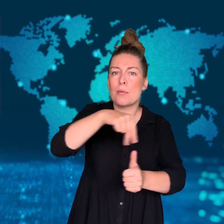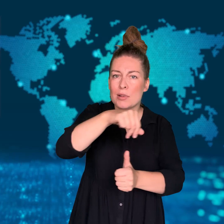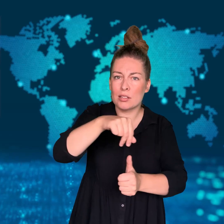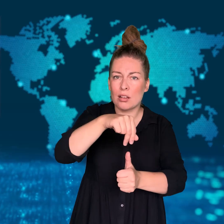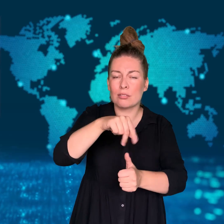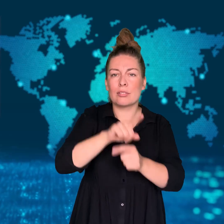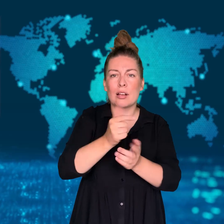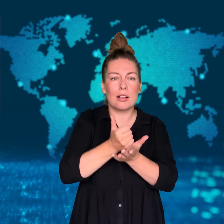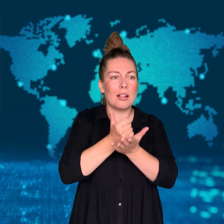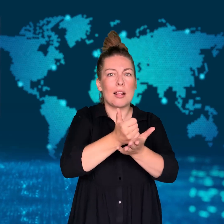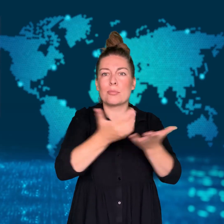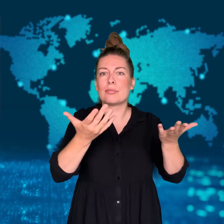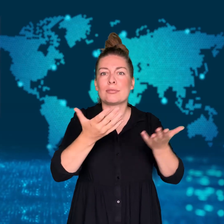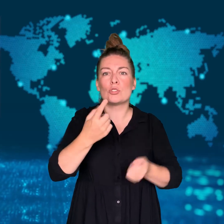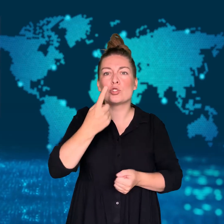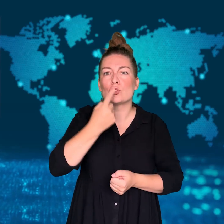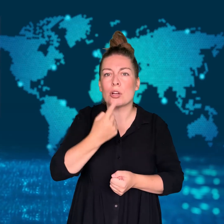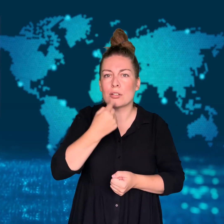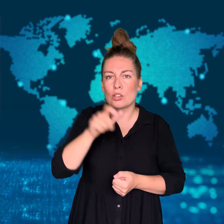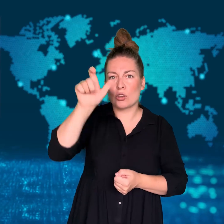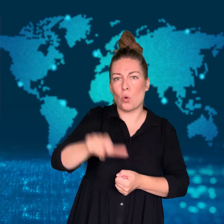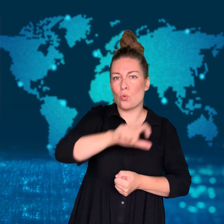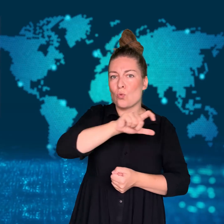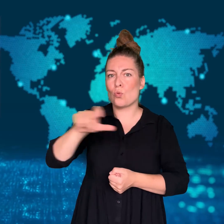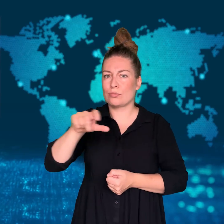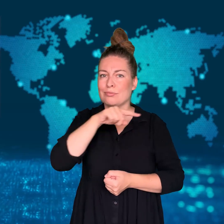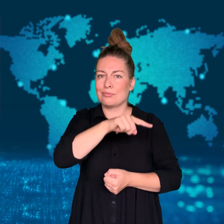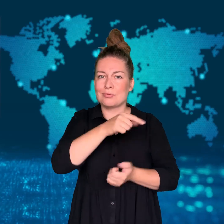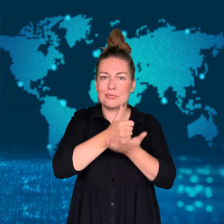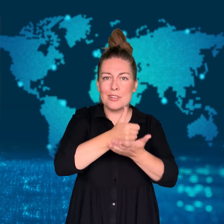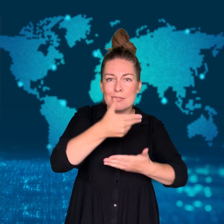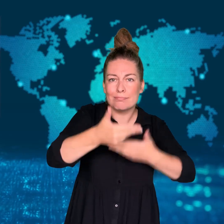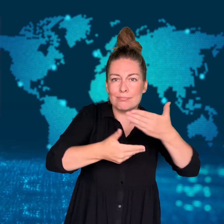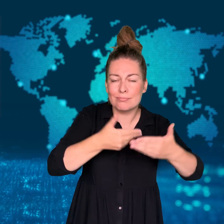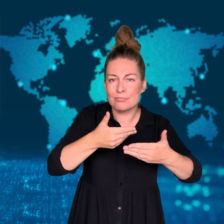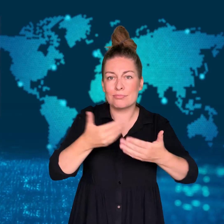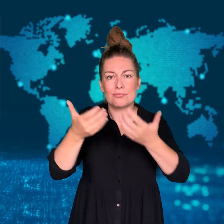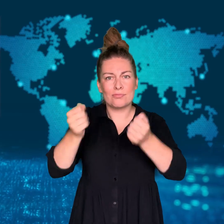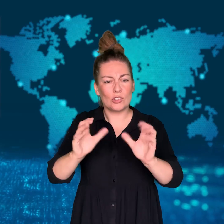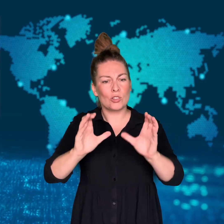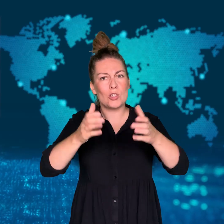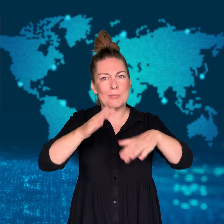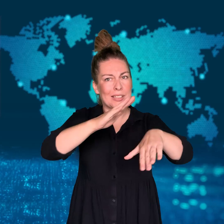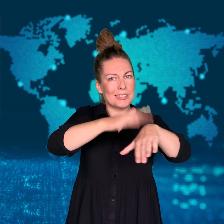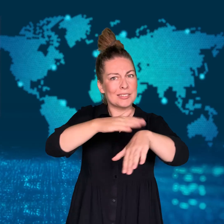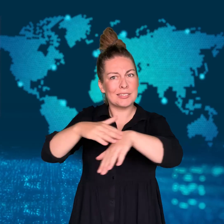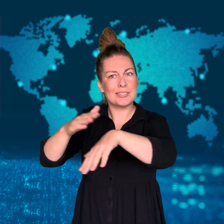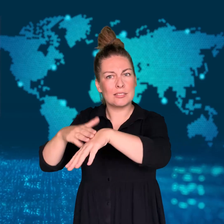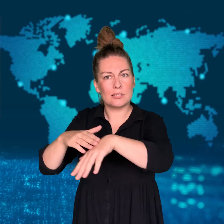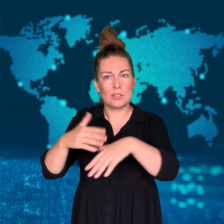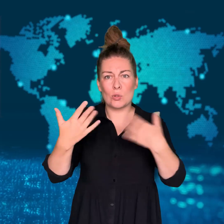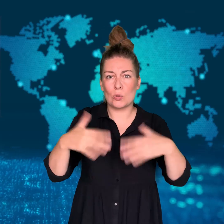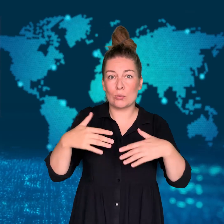Some who made it to Armenia are being treated by the Red Cross.